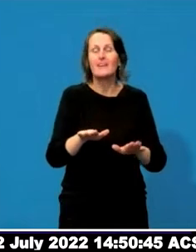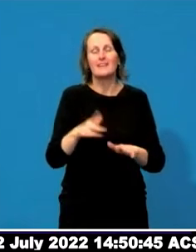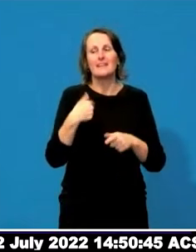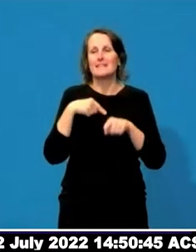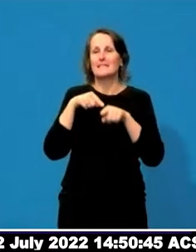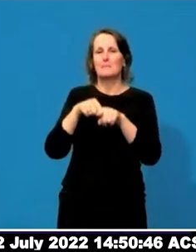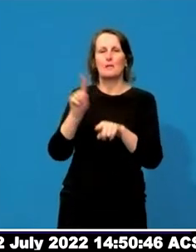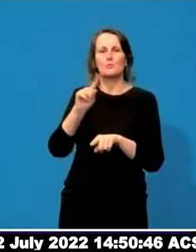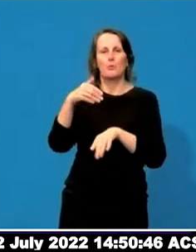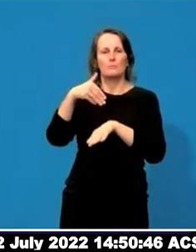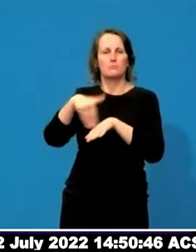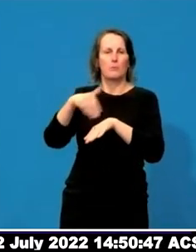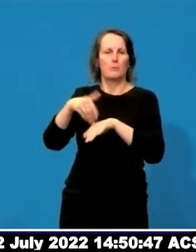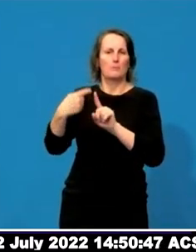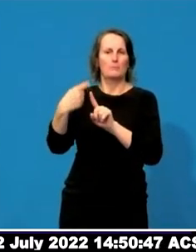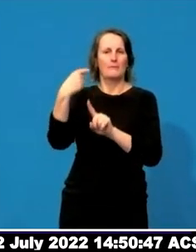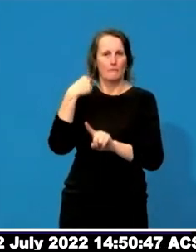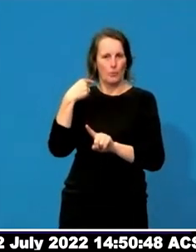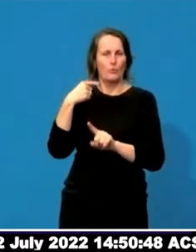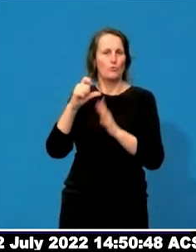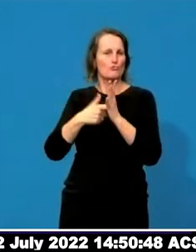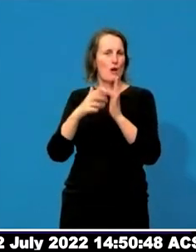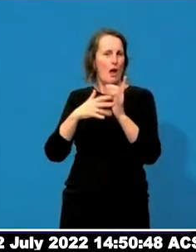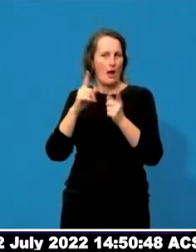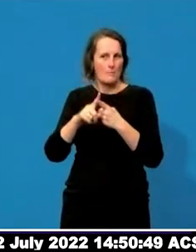Your intentions behind what it was that you were convicted of